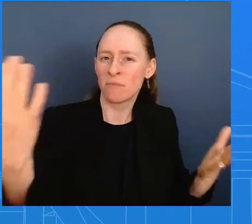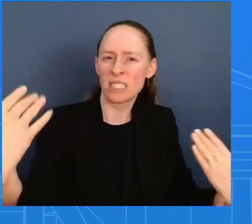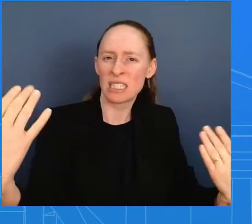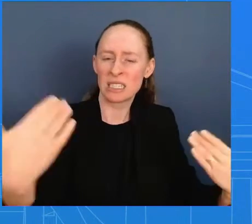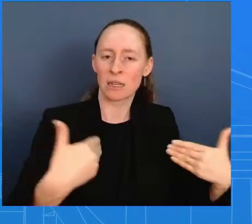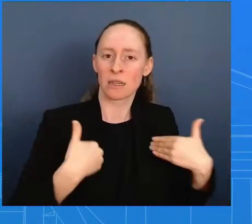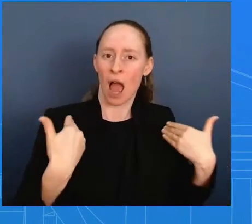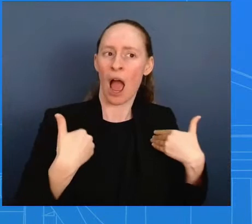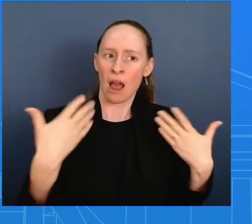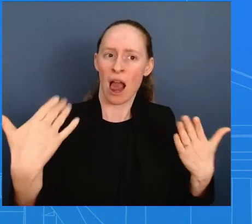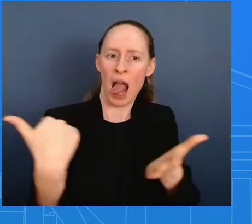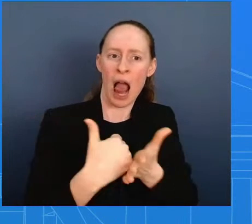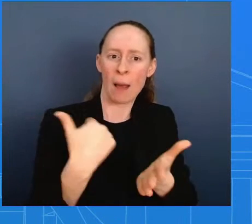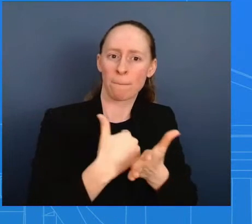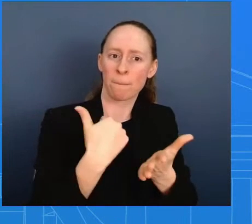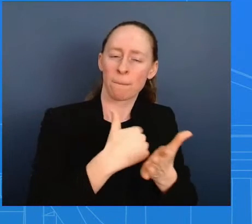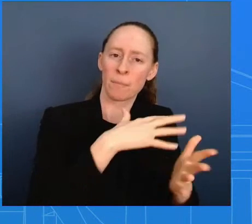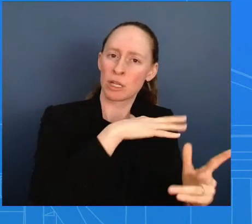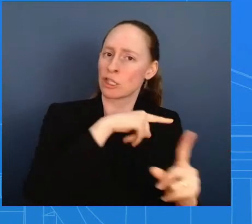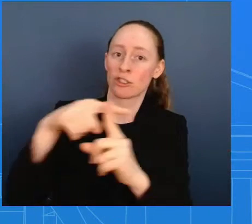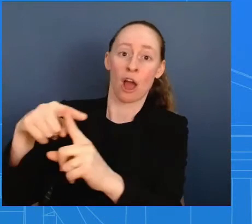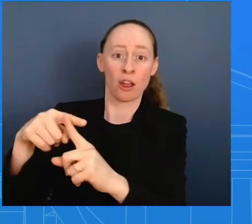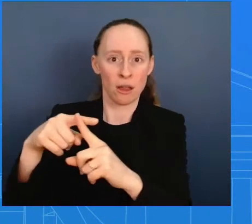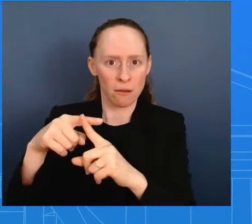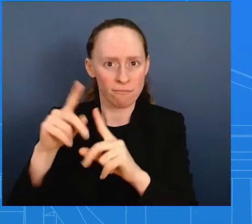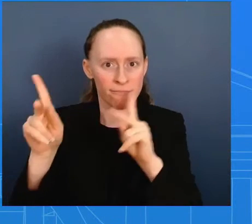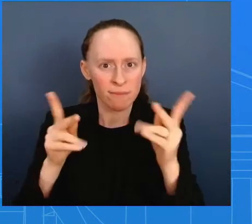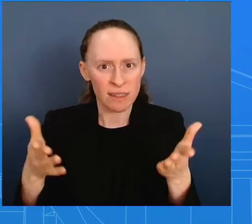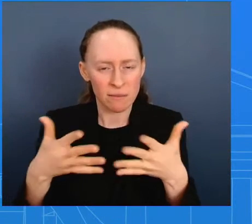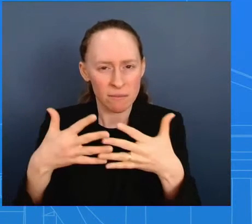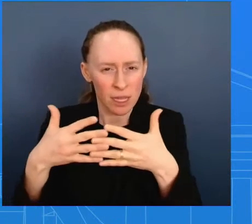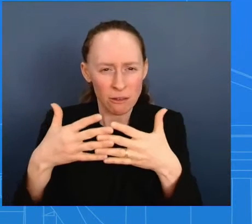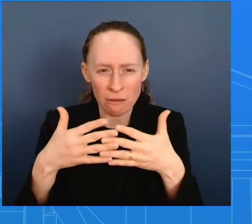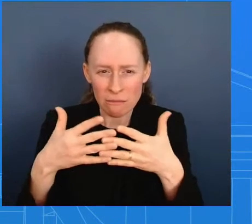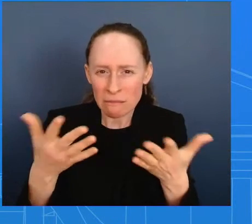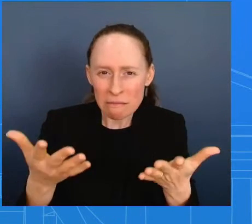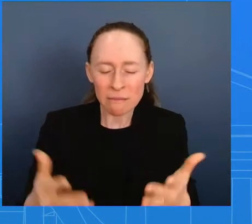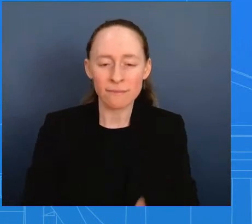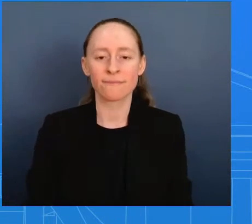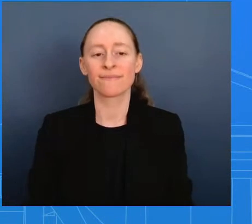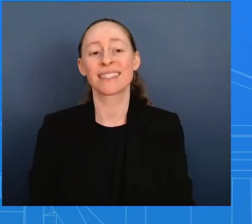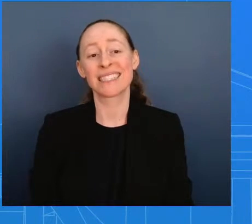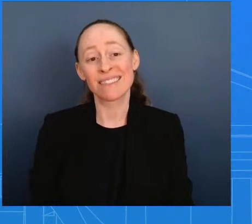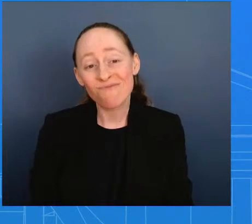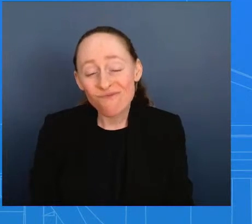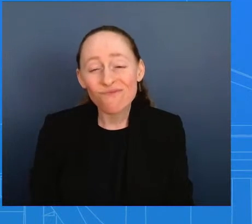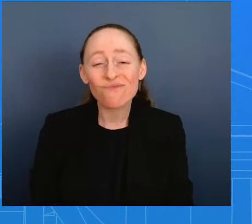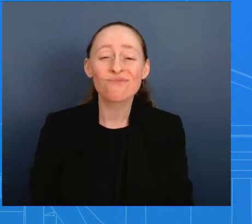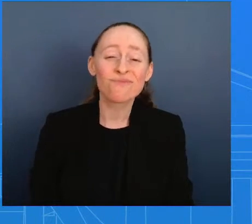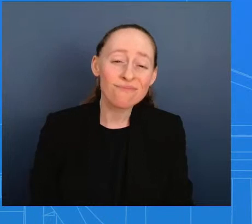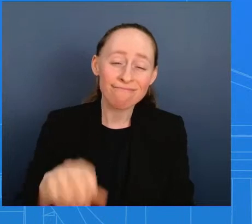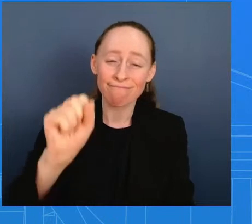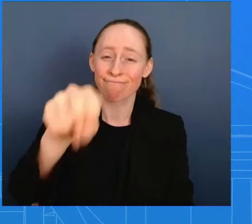a painful experience in counterinsurgency campaigns fighting terrorists in urban environments and populated areas,